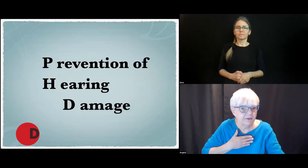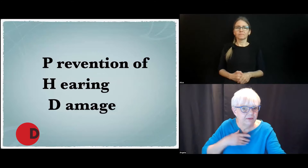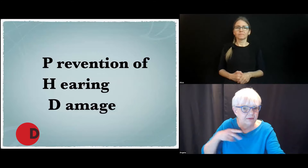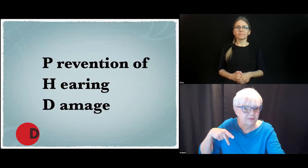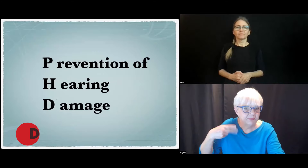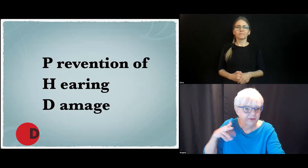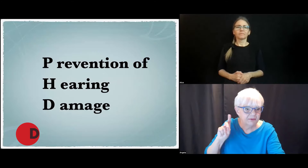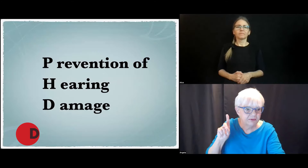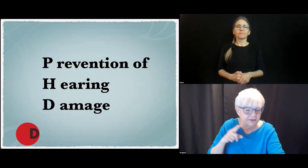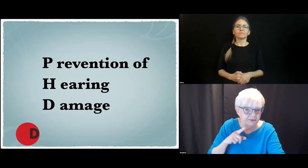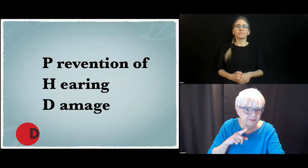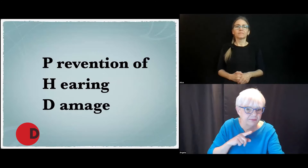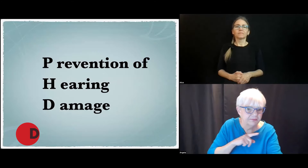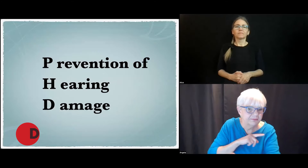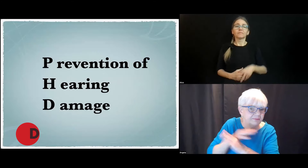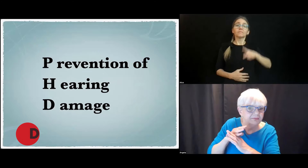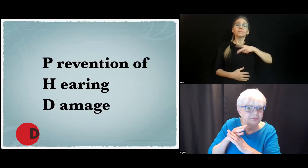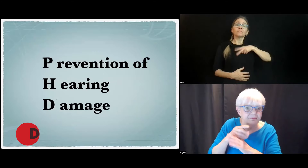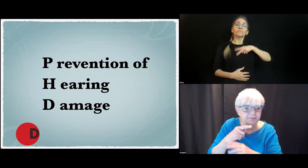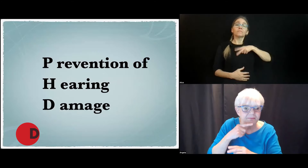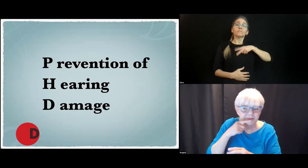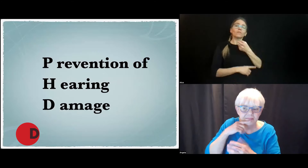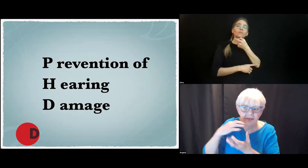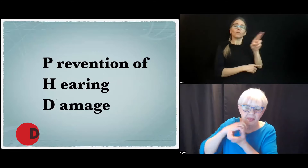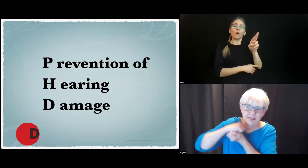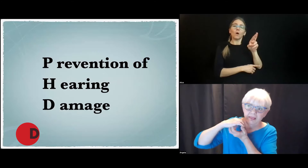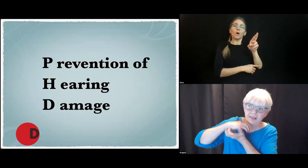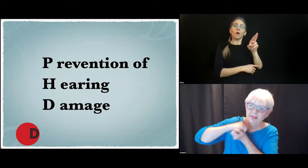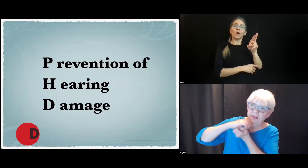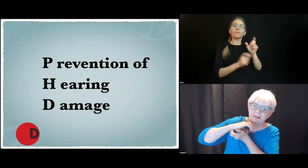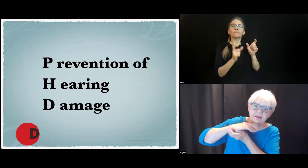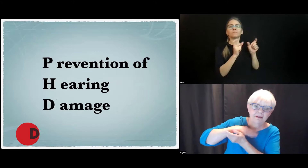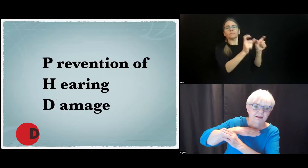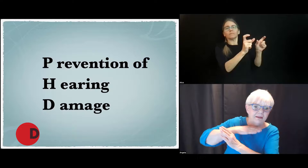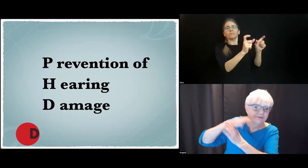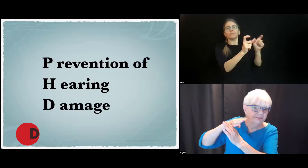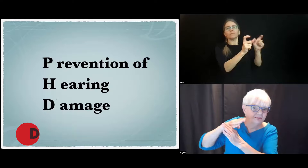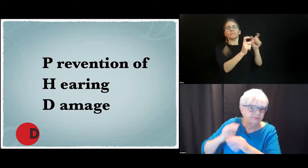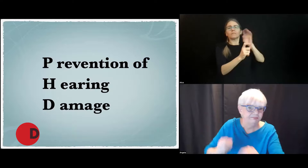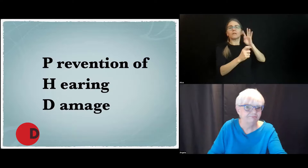Prevention of Hearing Damage, that’s my PHD.